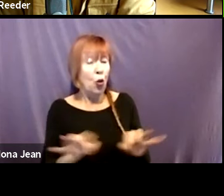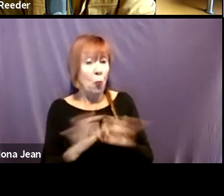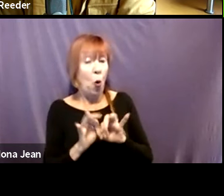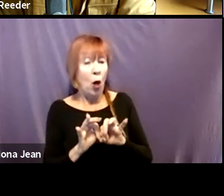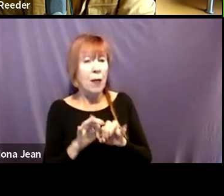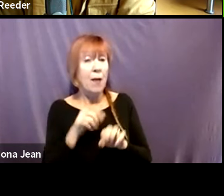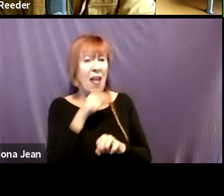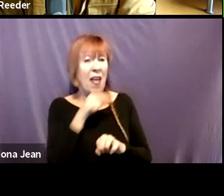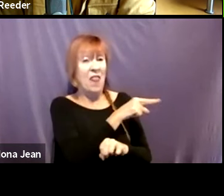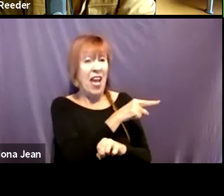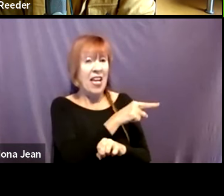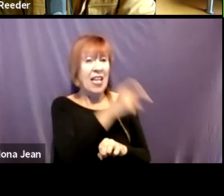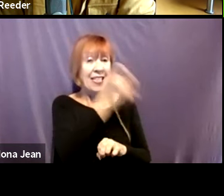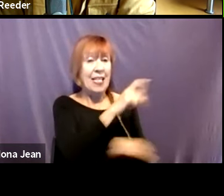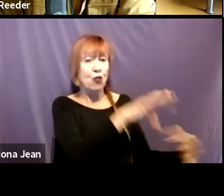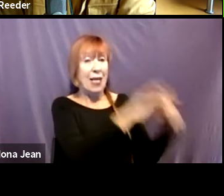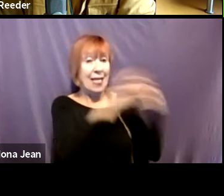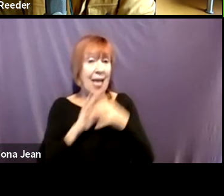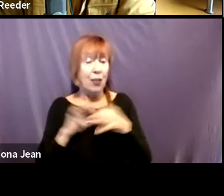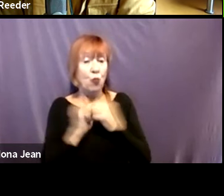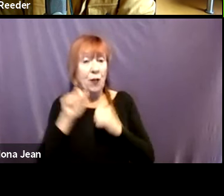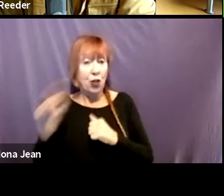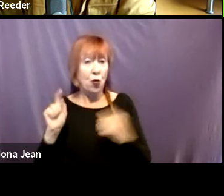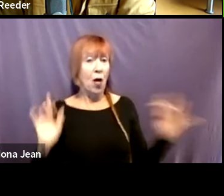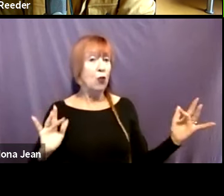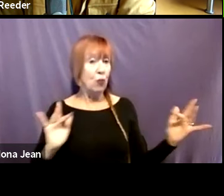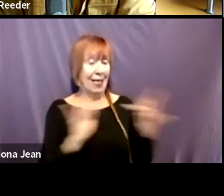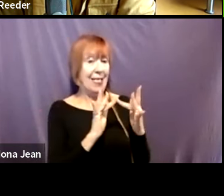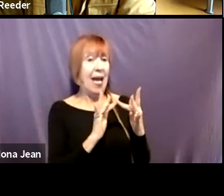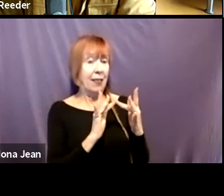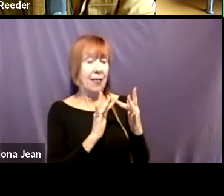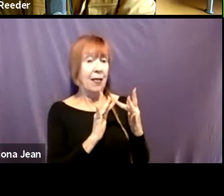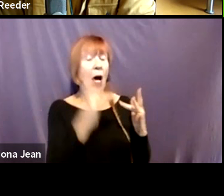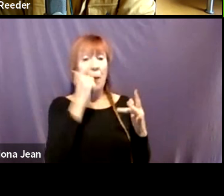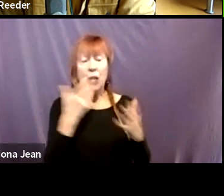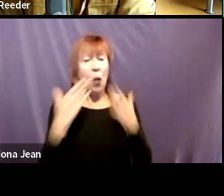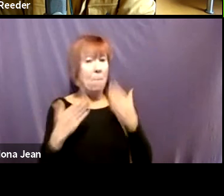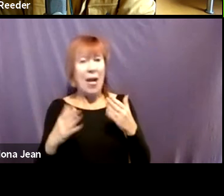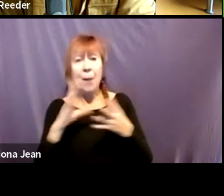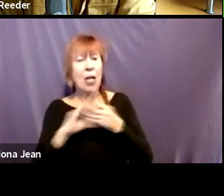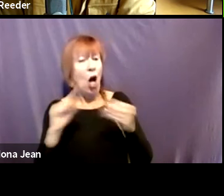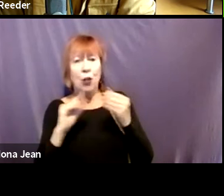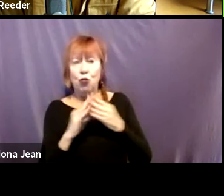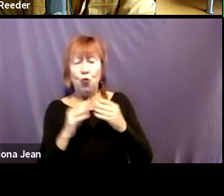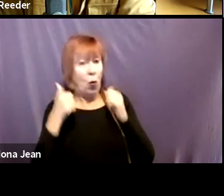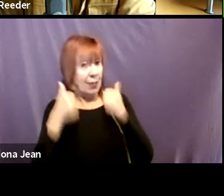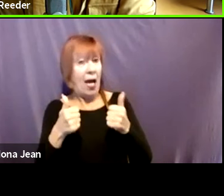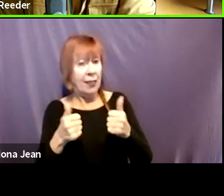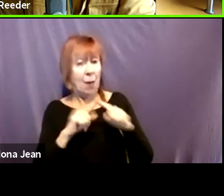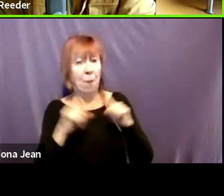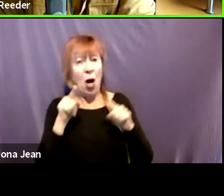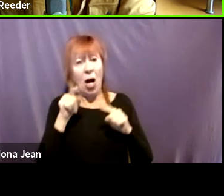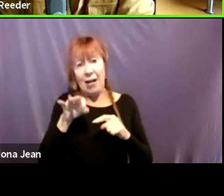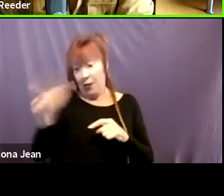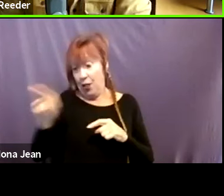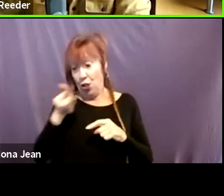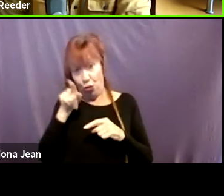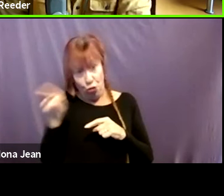that they wanna be in business with. You may have a great story, but if you're a total bat shit crazy person they don't wanna to be in business with,